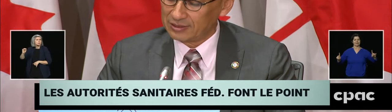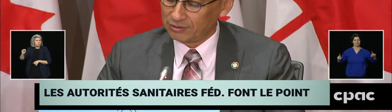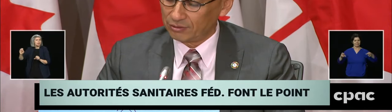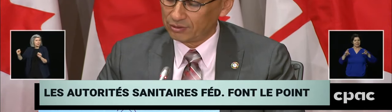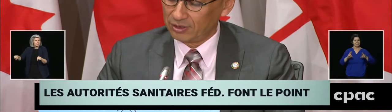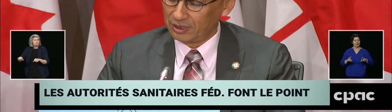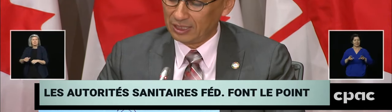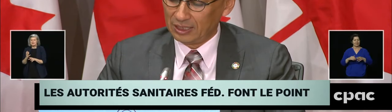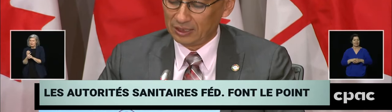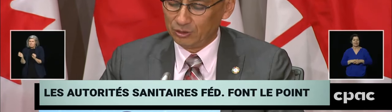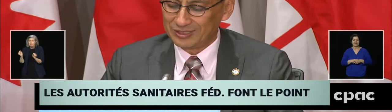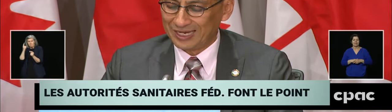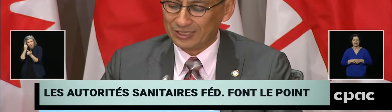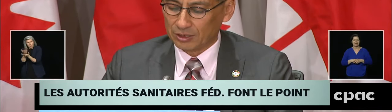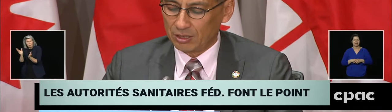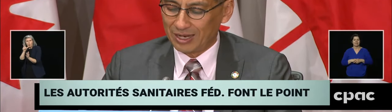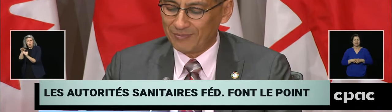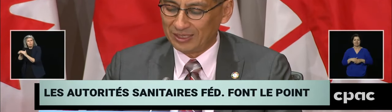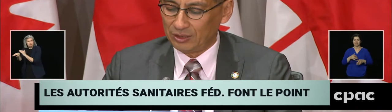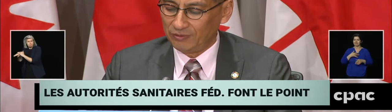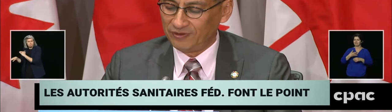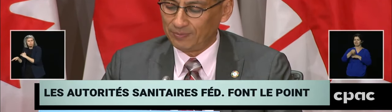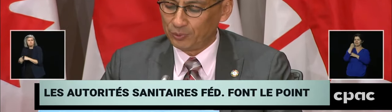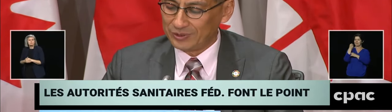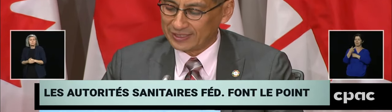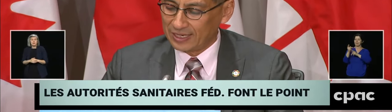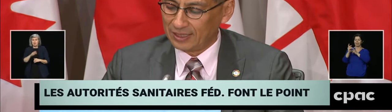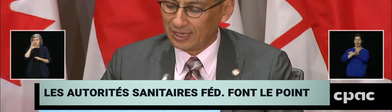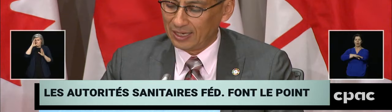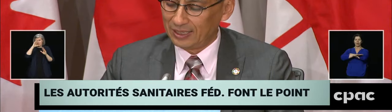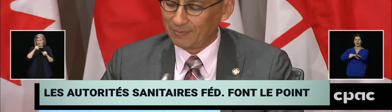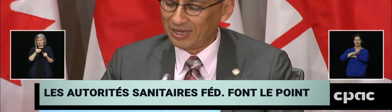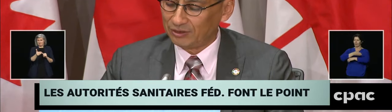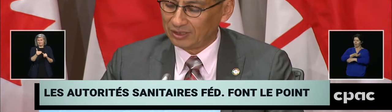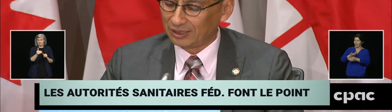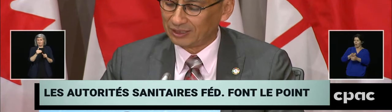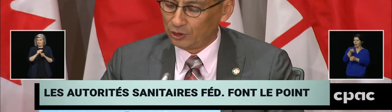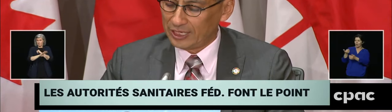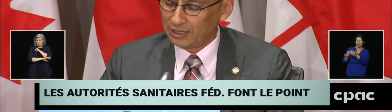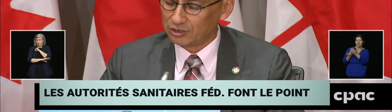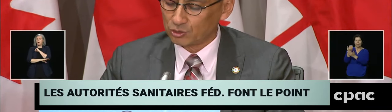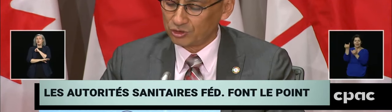APART.